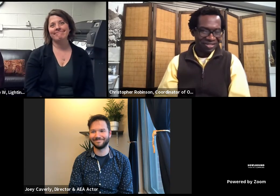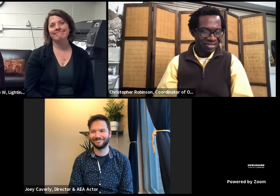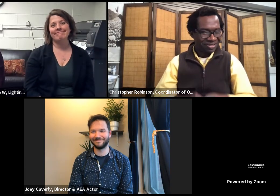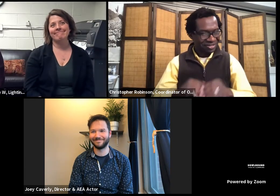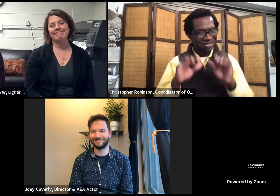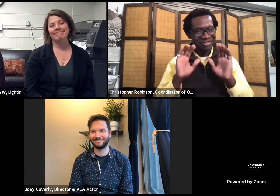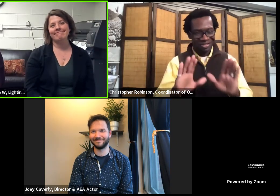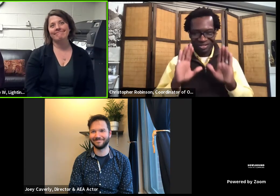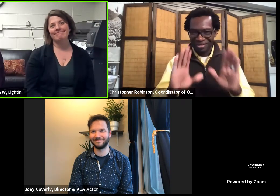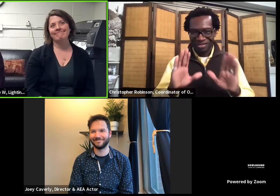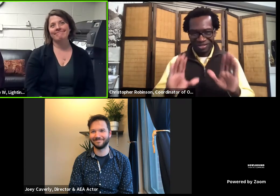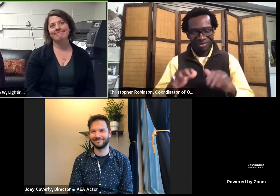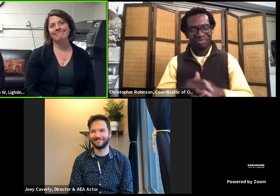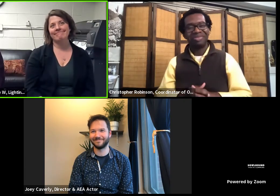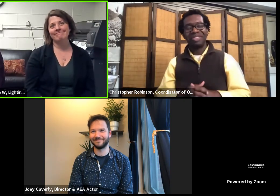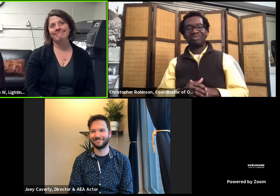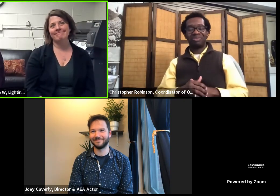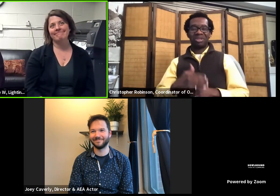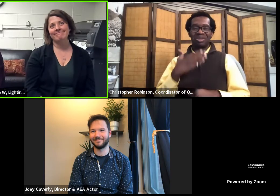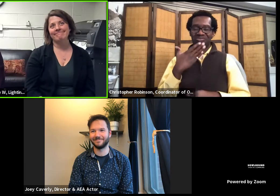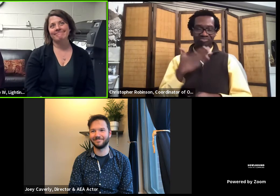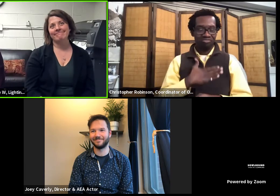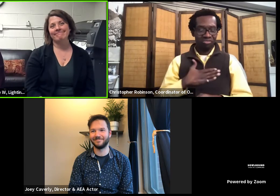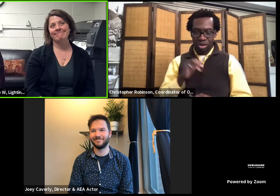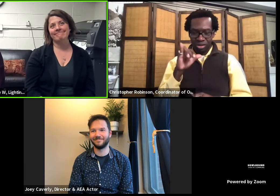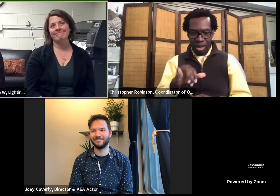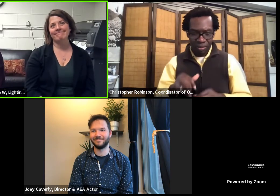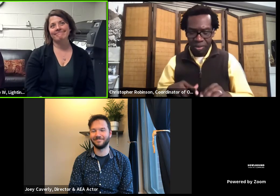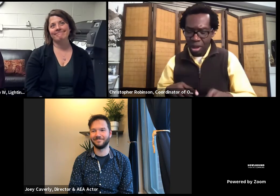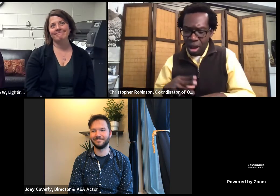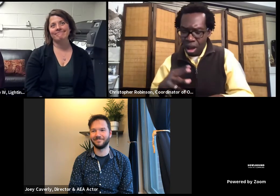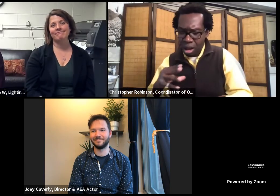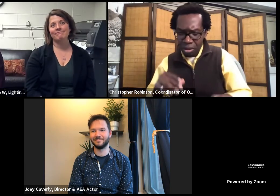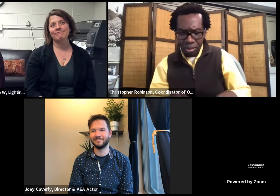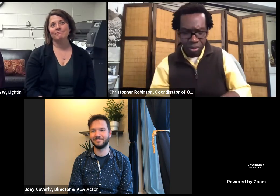I just wanna give her a shout out. Oh, yes, she's wonderful. I appreciate that.